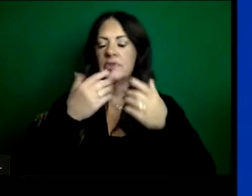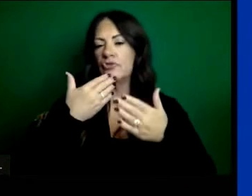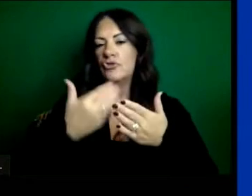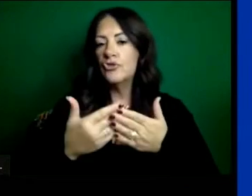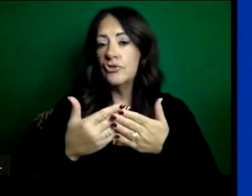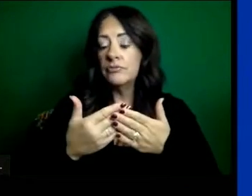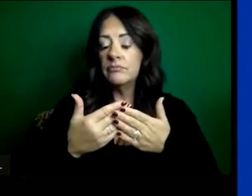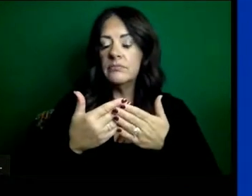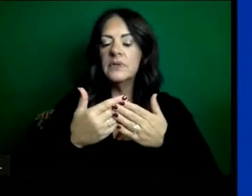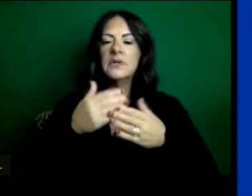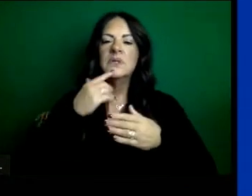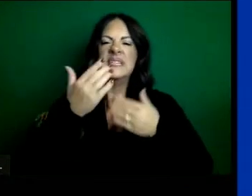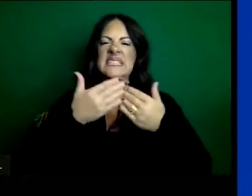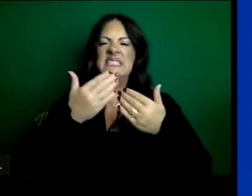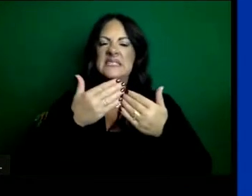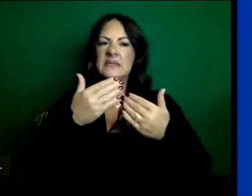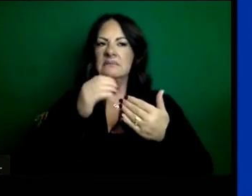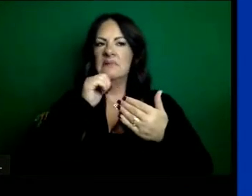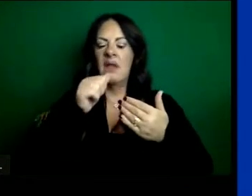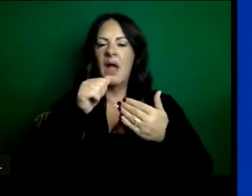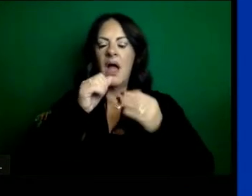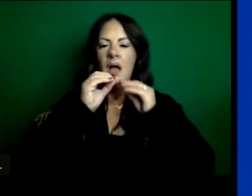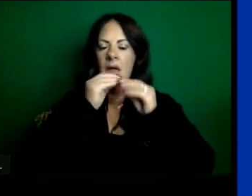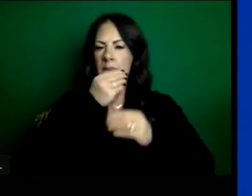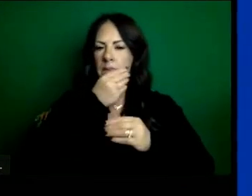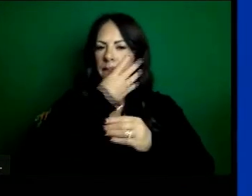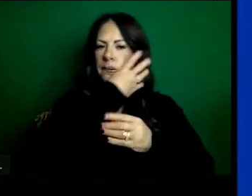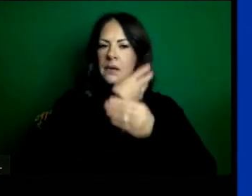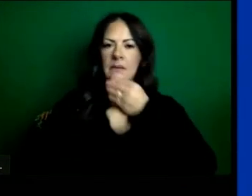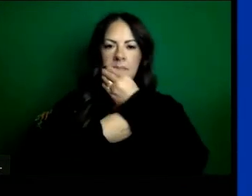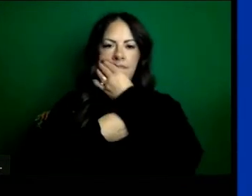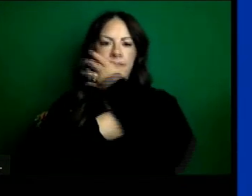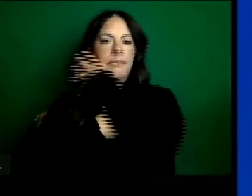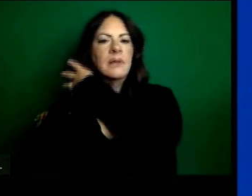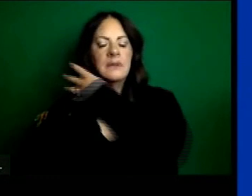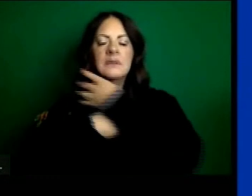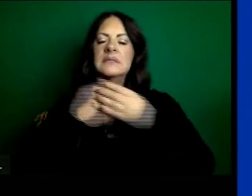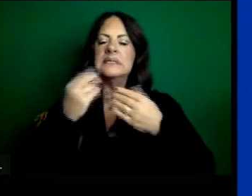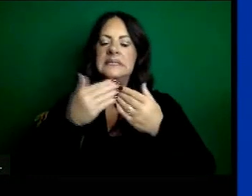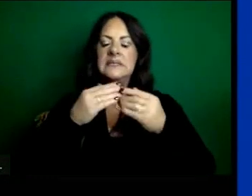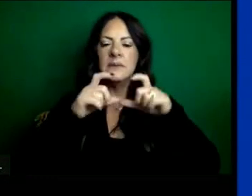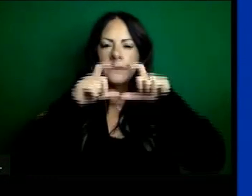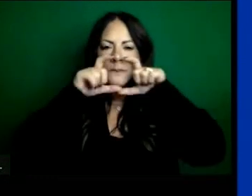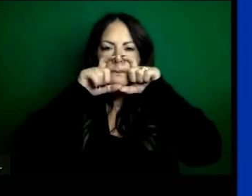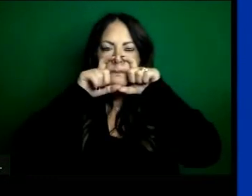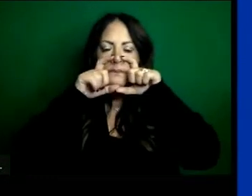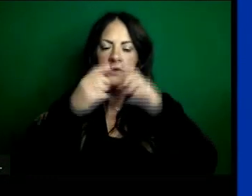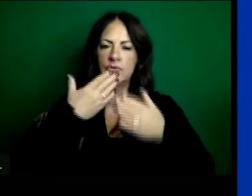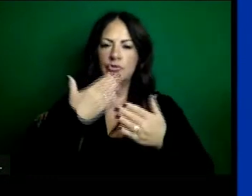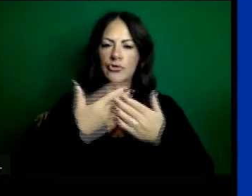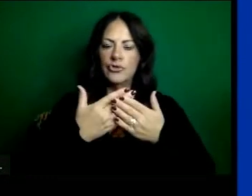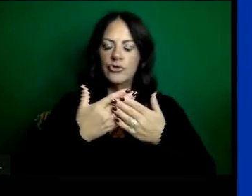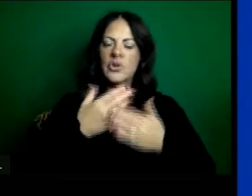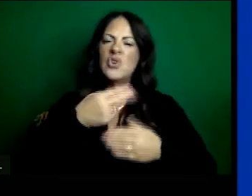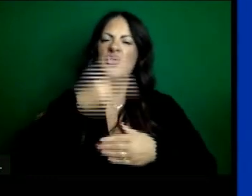MOUTH AND NOSE AND AROUND THE REST OF THE FACE SO THAT AIR